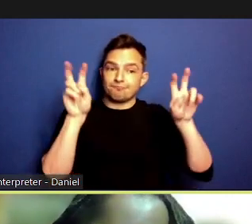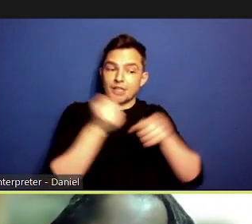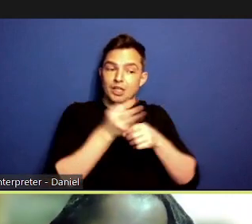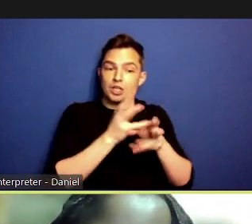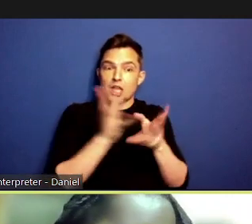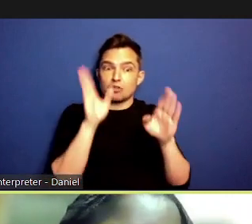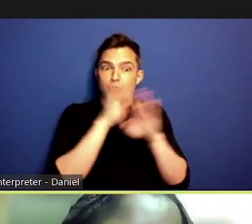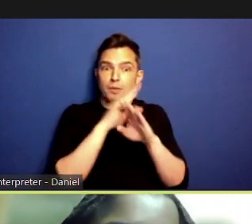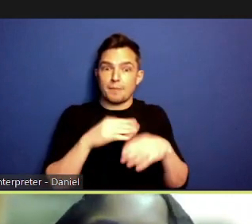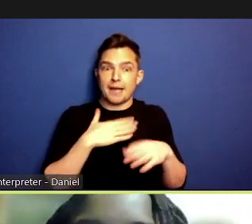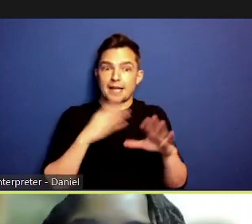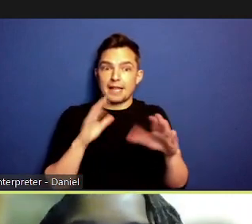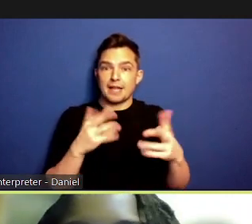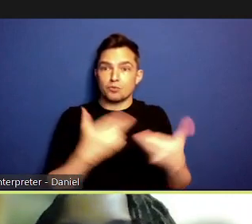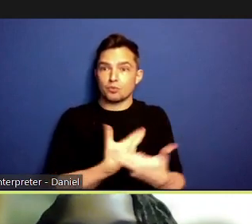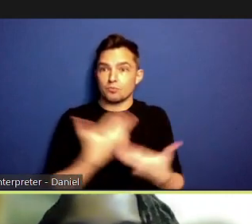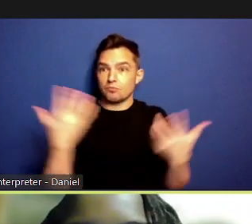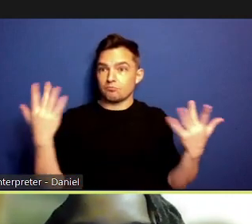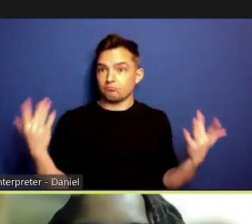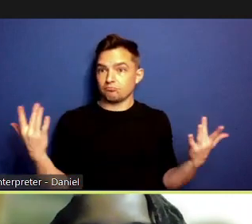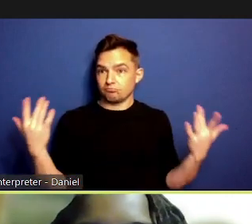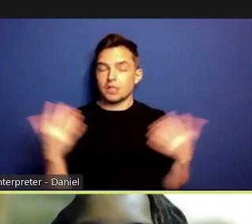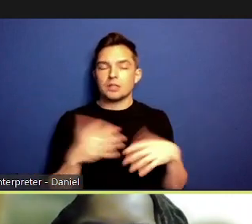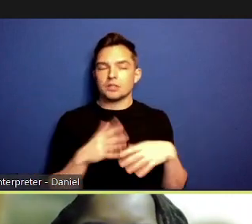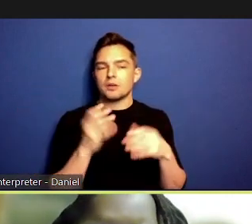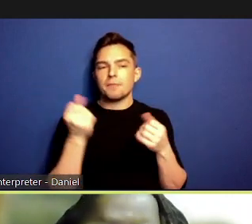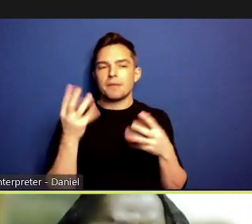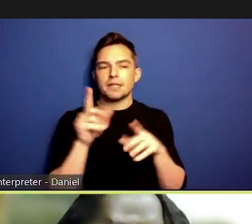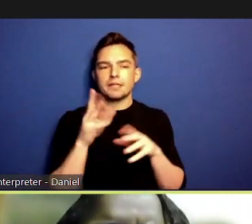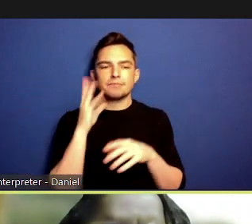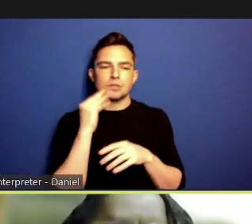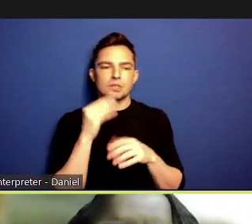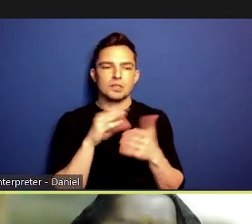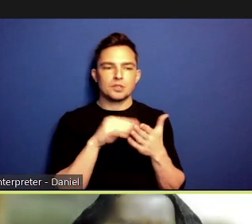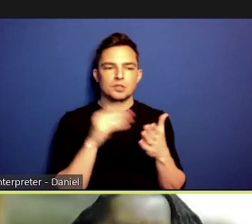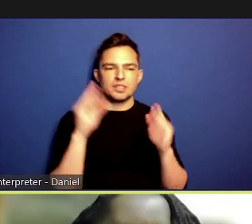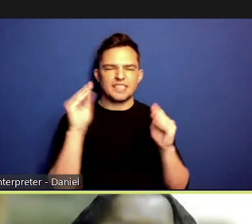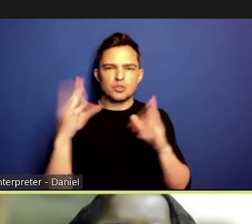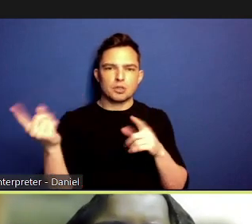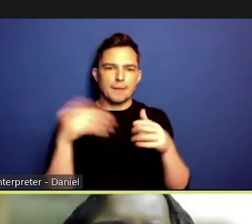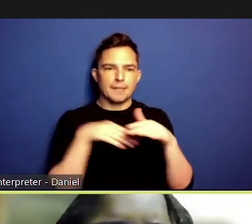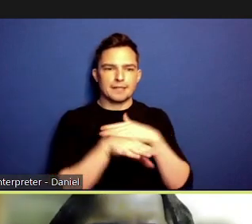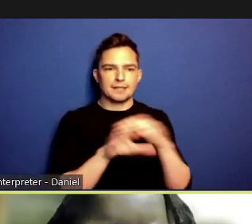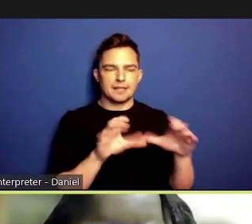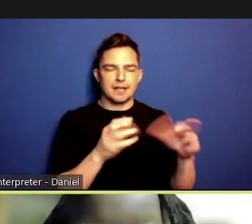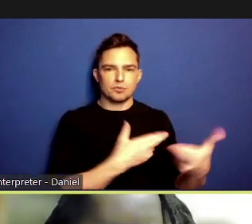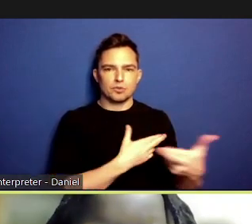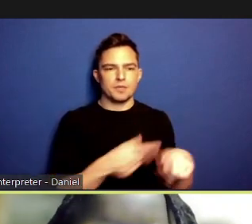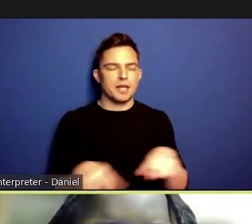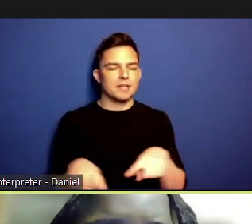classroom. We even had experiences where teachers would come into the classroom and sit cross-legged